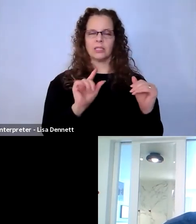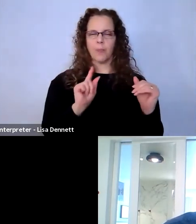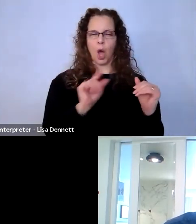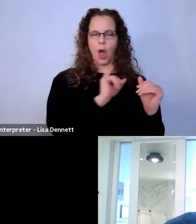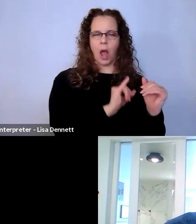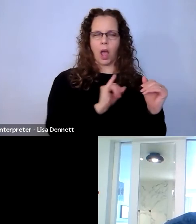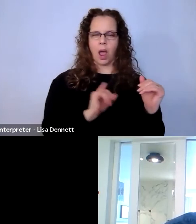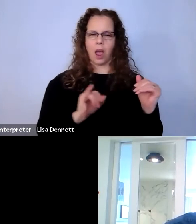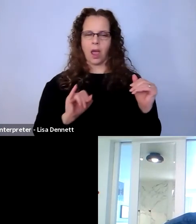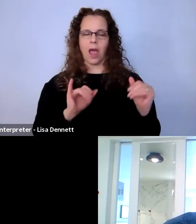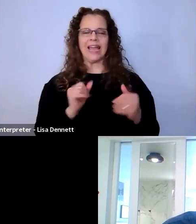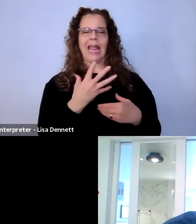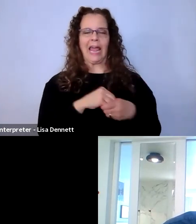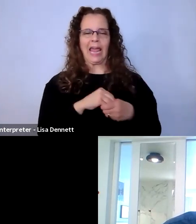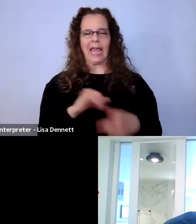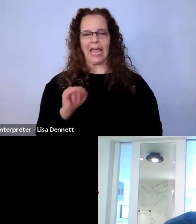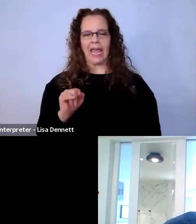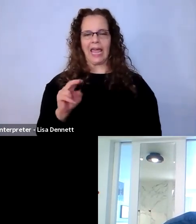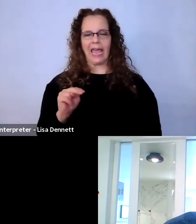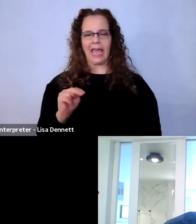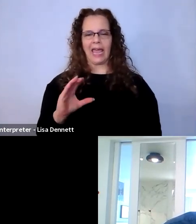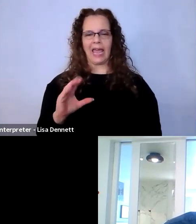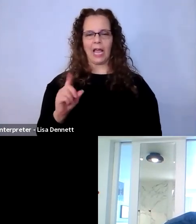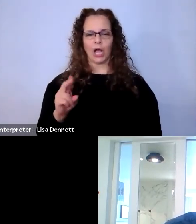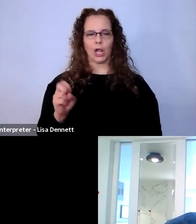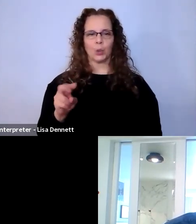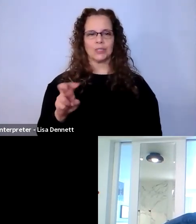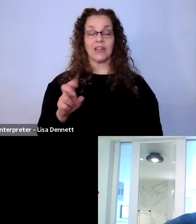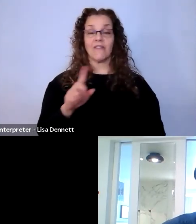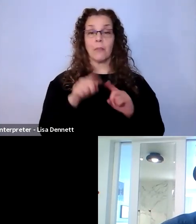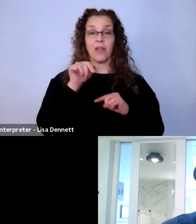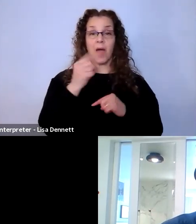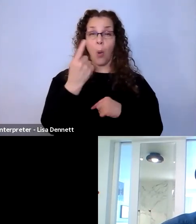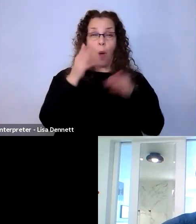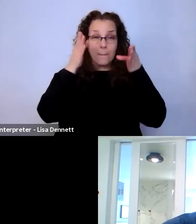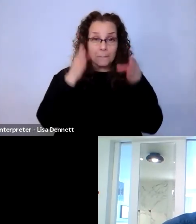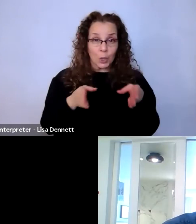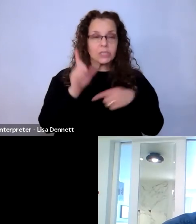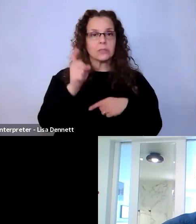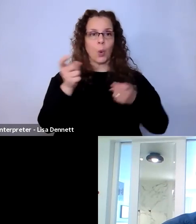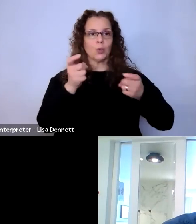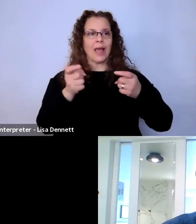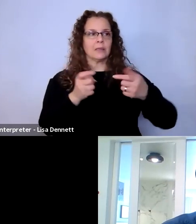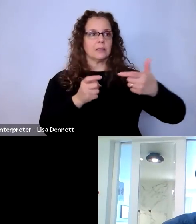person is supposed to handle five. dimensions, or even three or two dimensions of inclusive inclusive